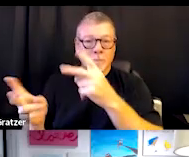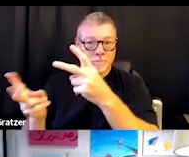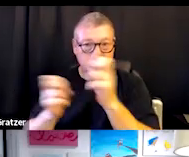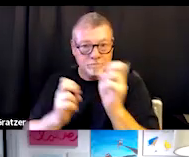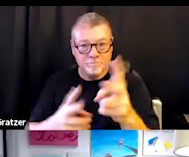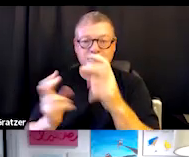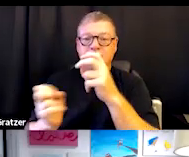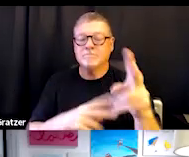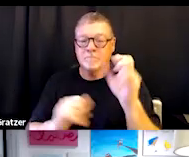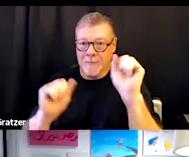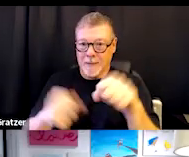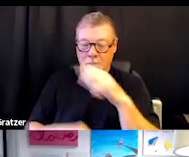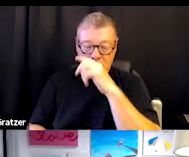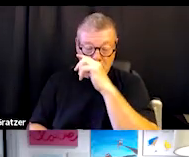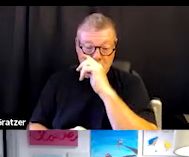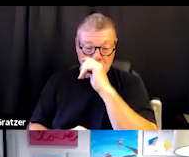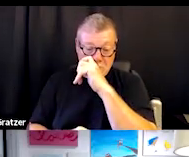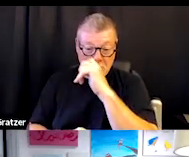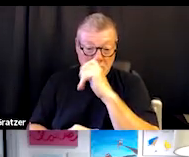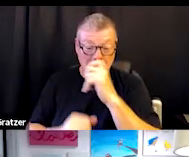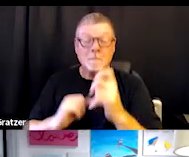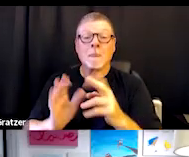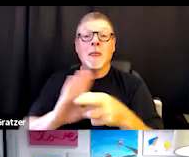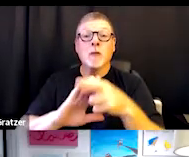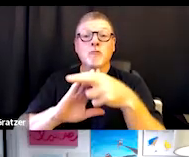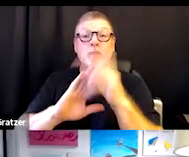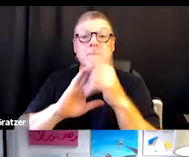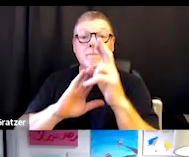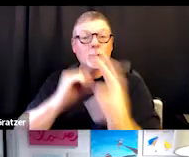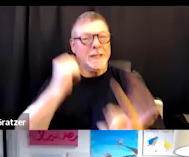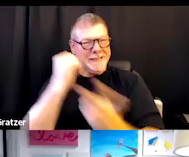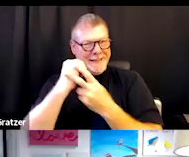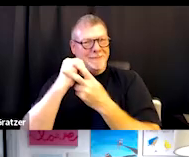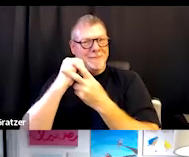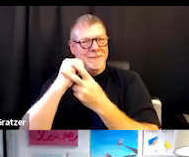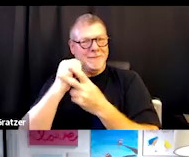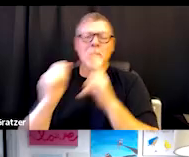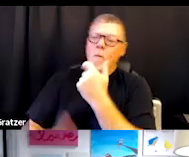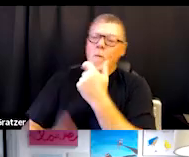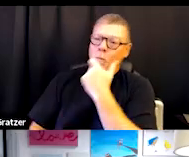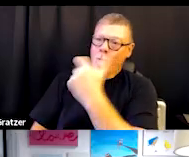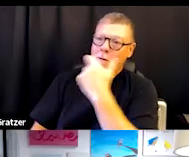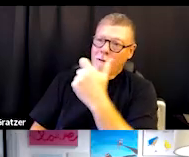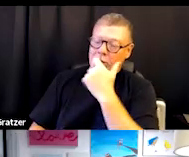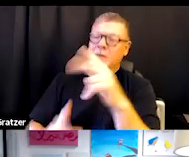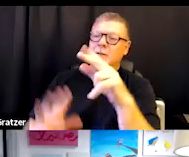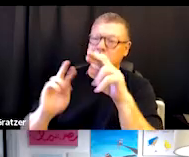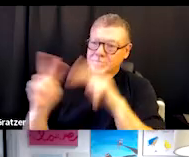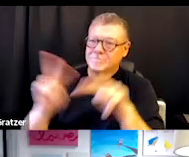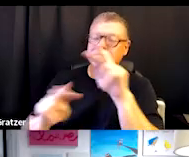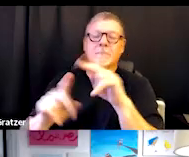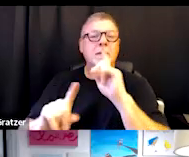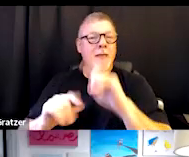Save that review session, save that link, watch that, review it, answers a lot of questions,